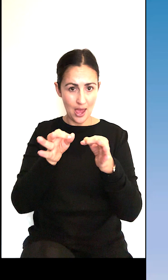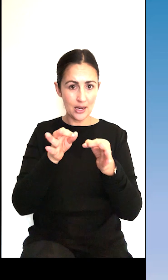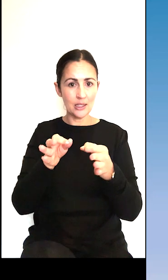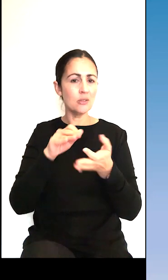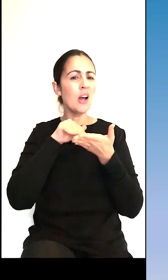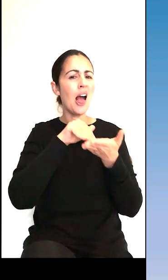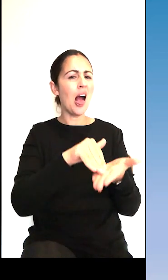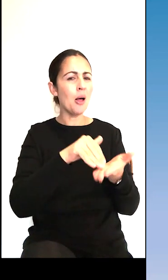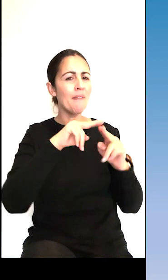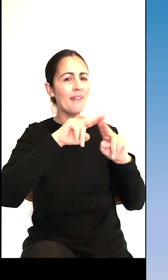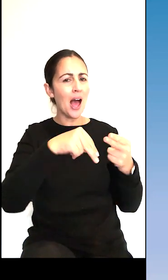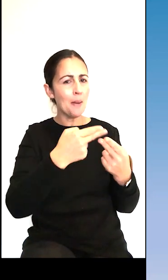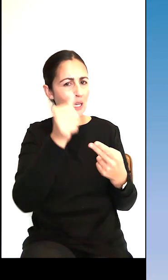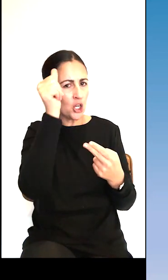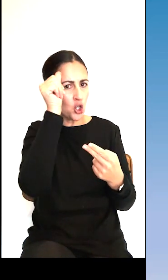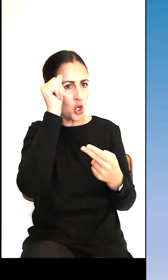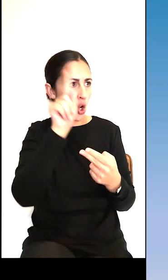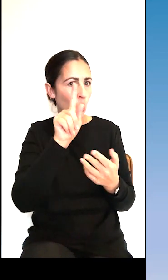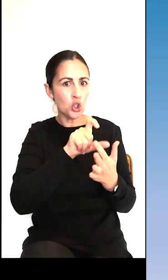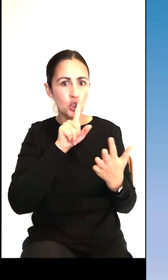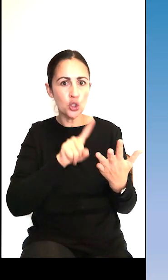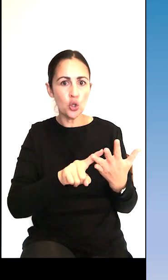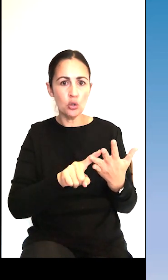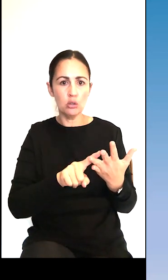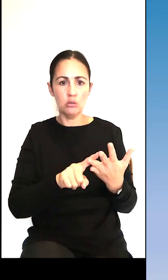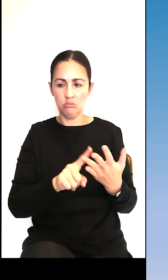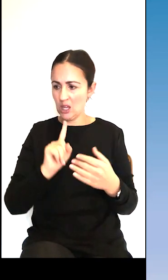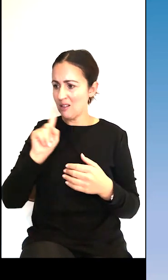ones, carers and healthcare providers to know what matters